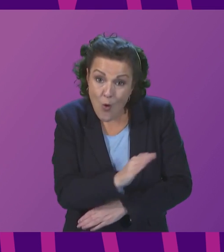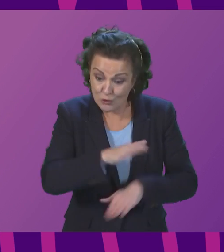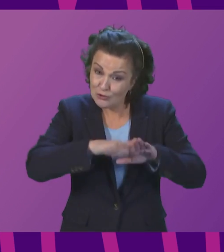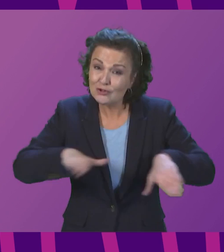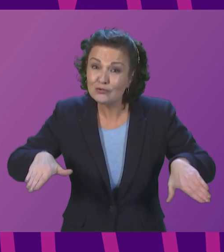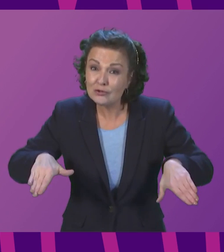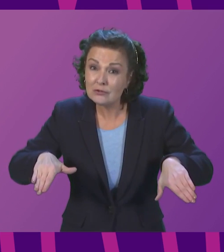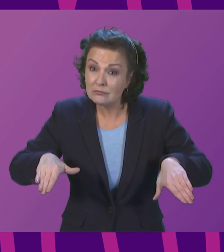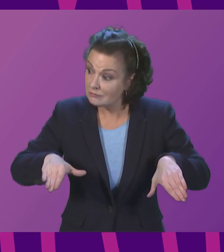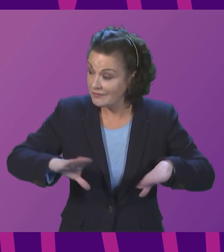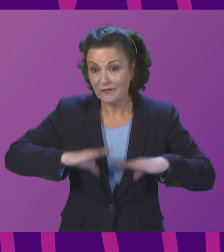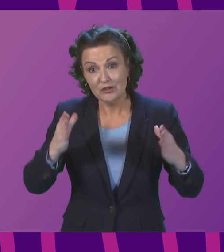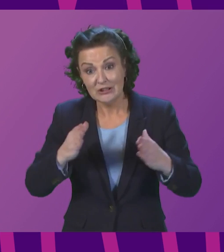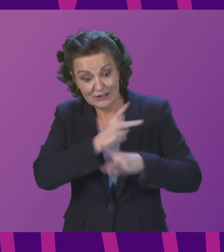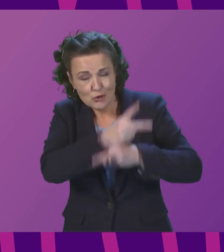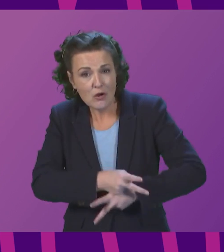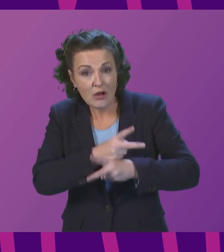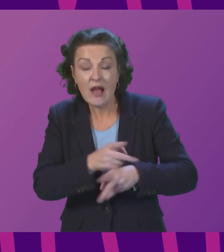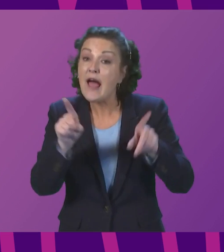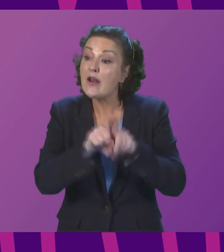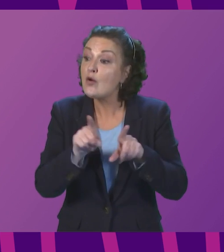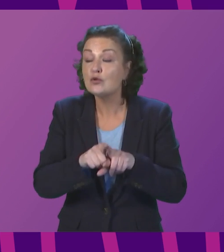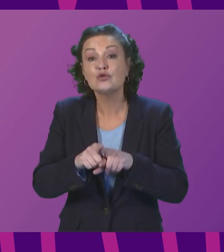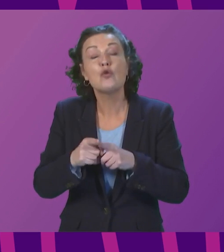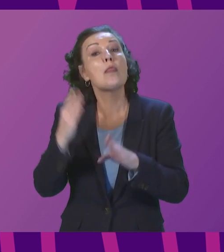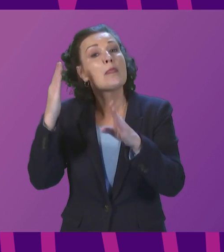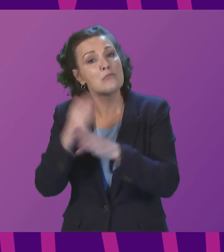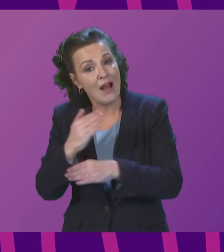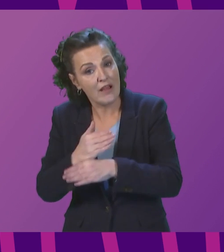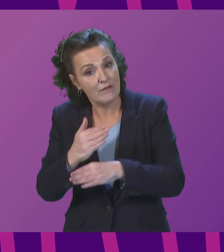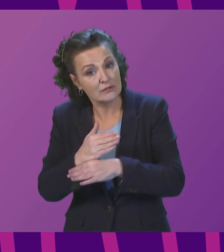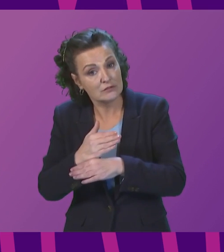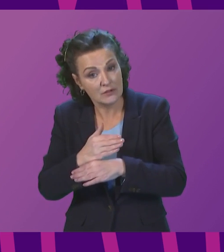and that the private, third and childminding sectors are playing a vital role in the delivery